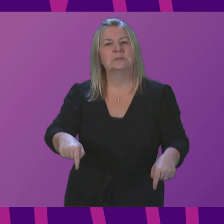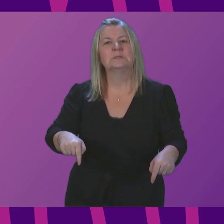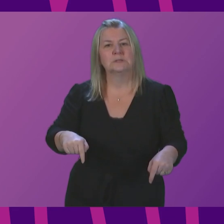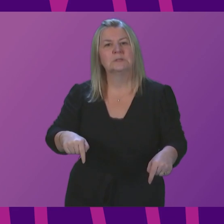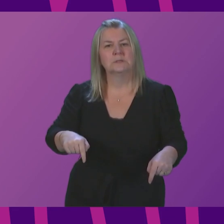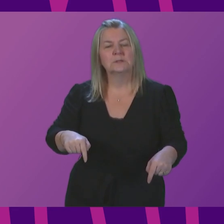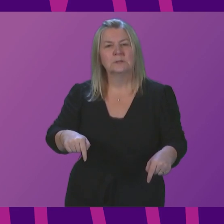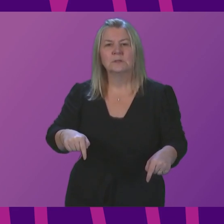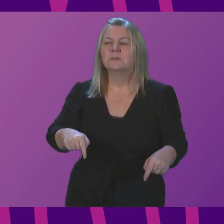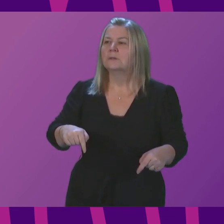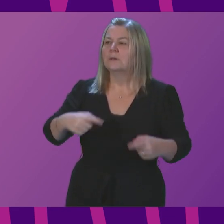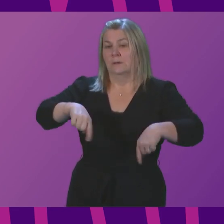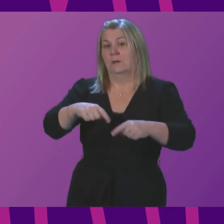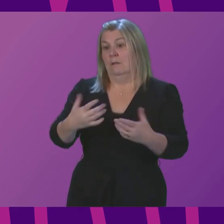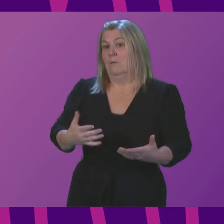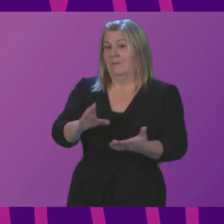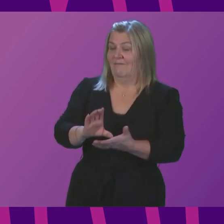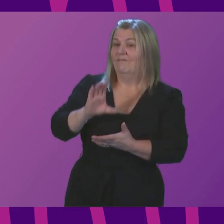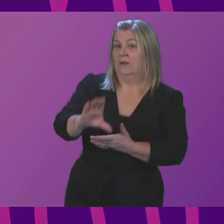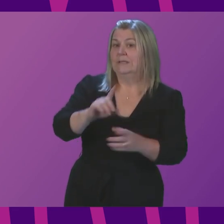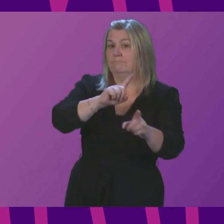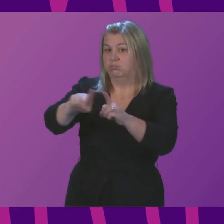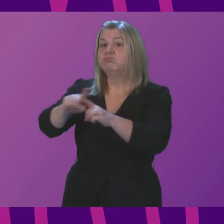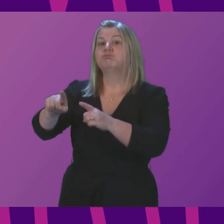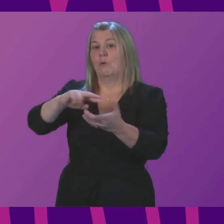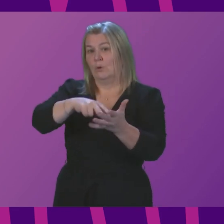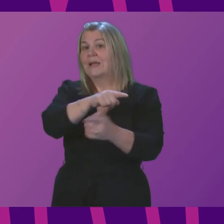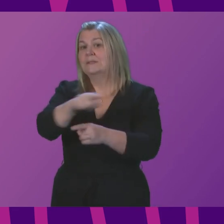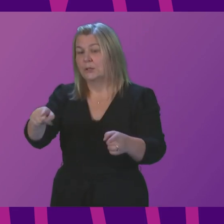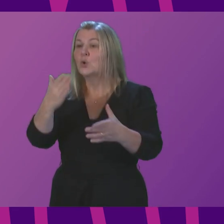We are funding a number of the organisations that work directly with women to support them